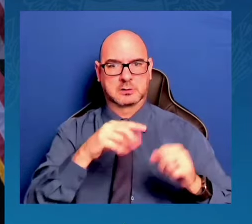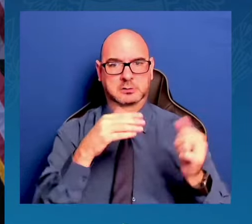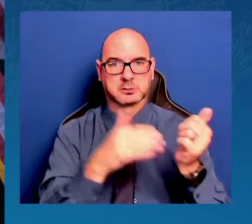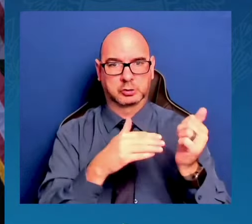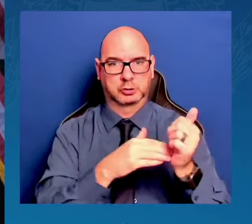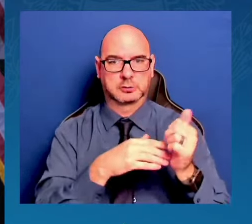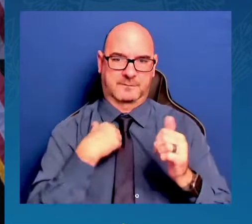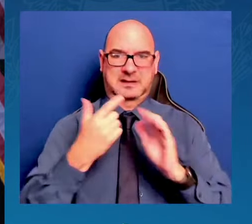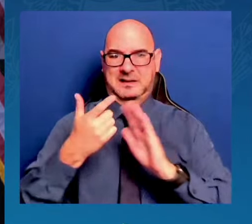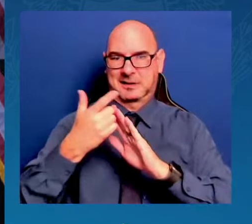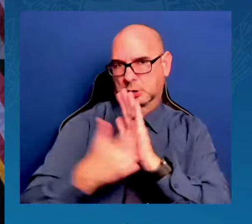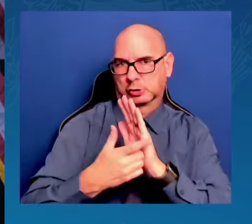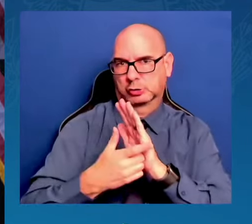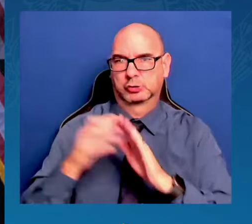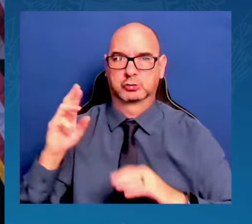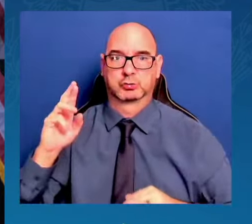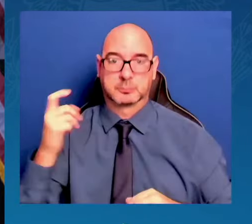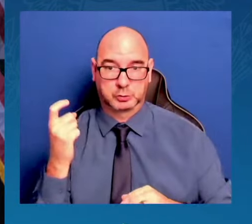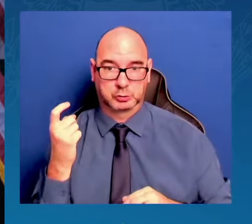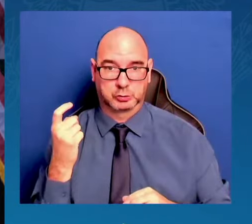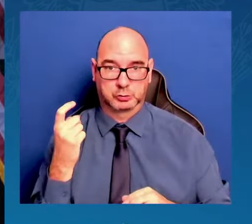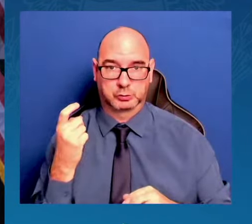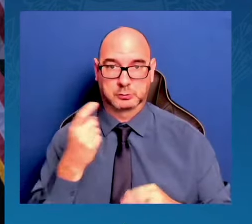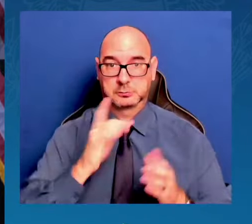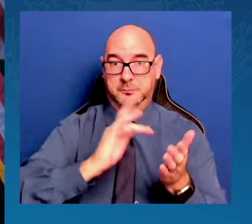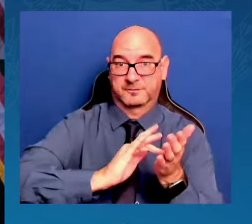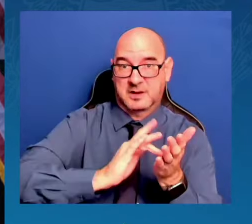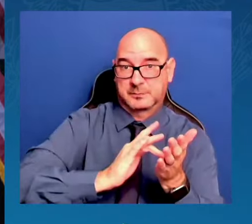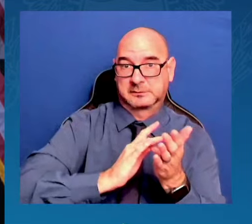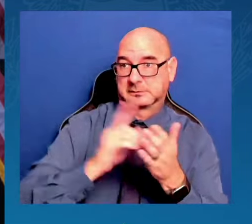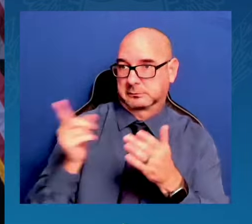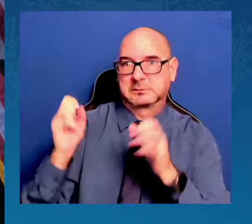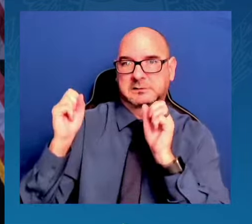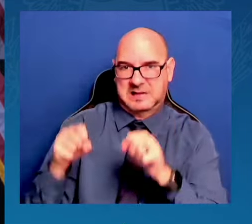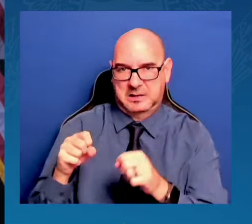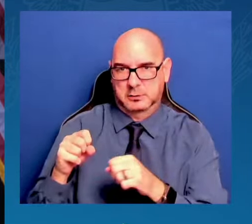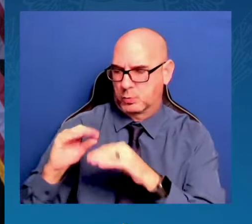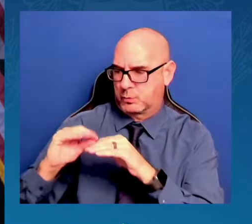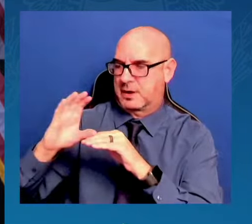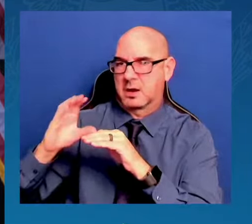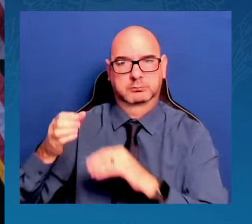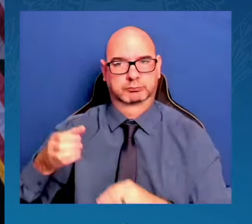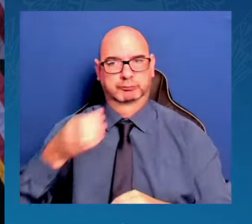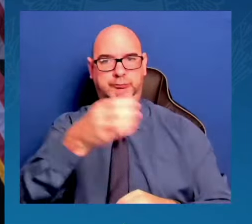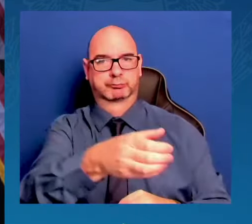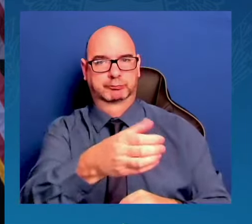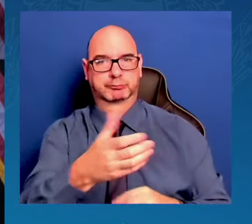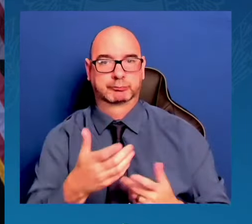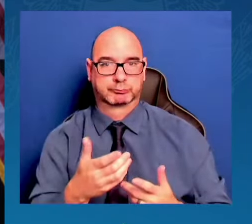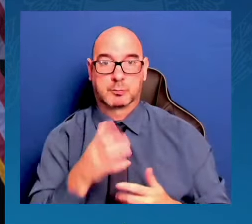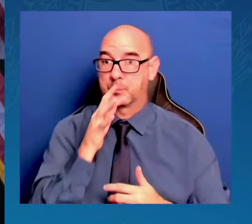that pharmacies can dispense, and that women can secure safe and effective medication.